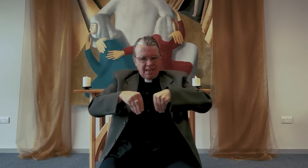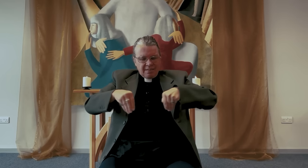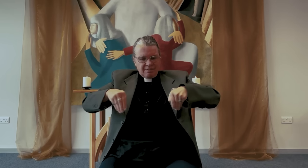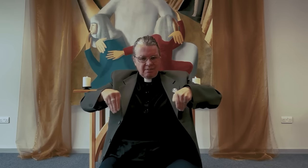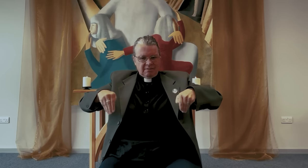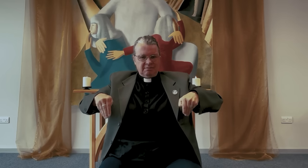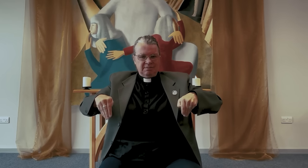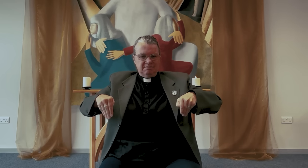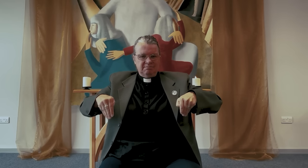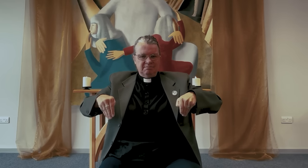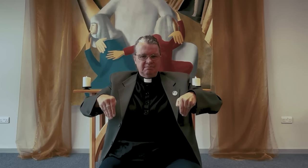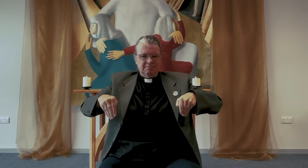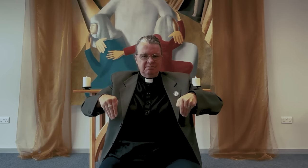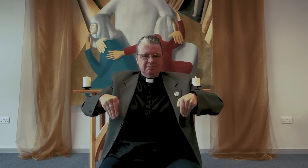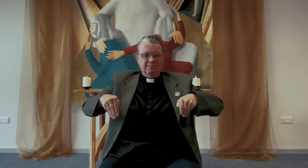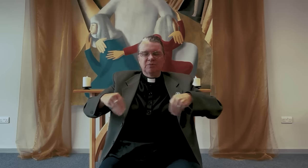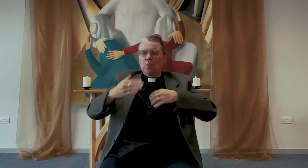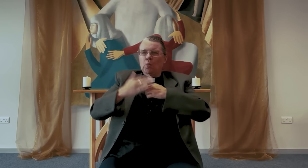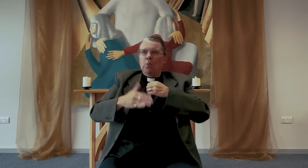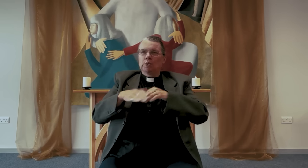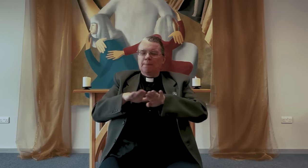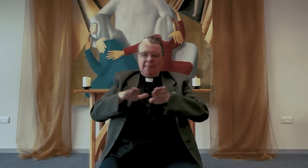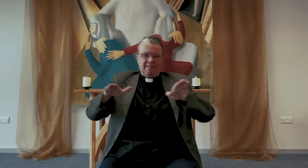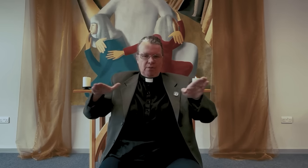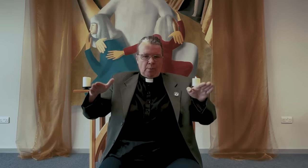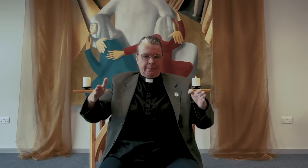And at the front of this crowd is a wooden platform.